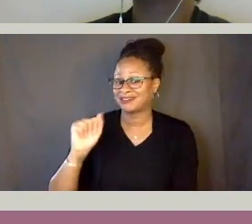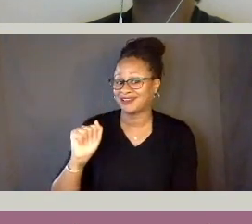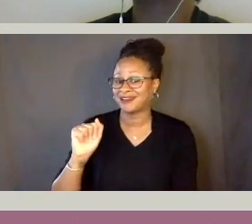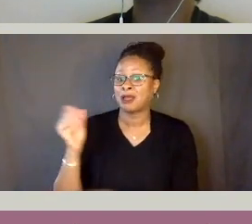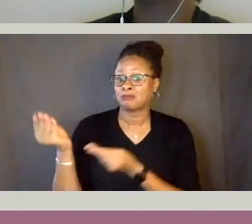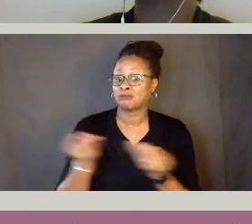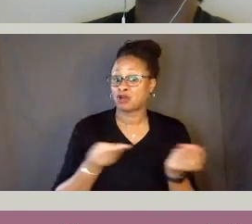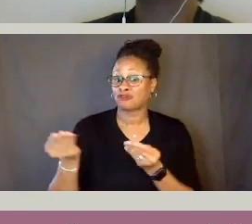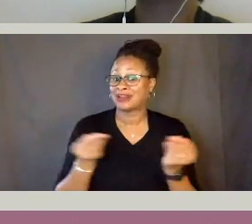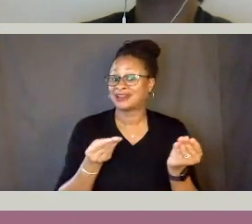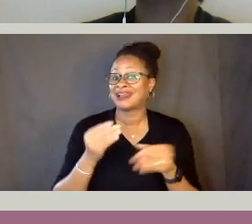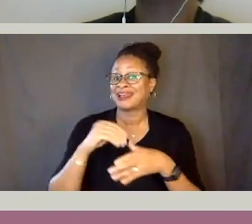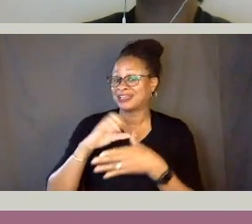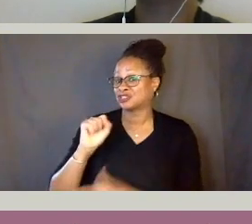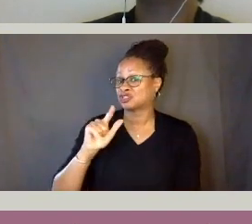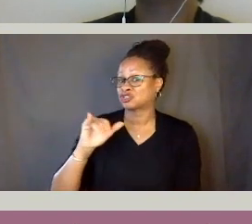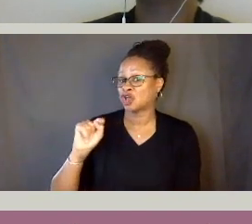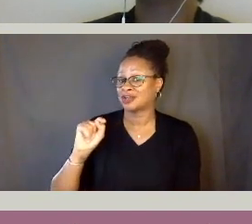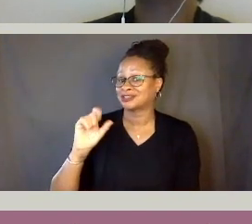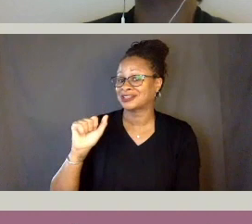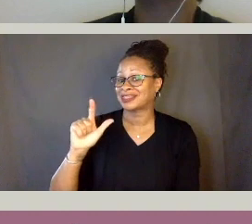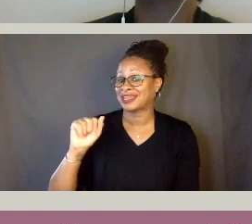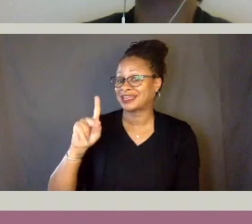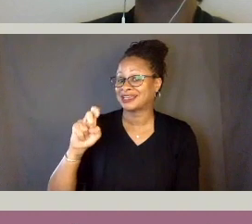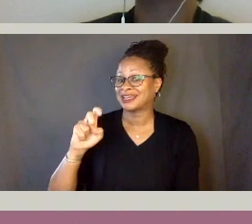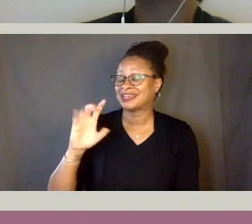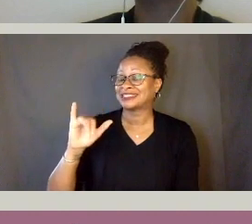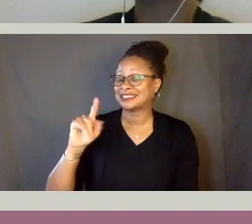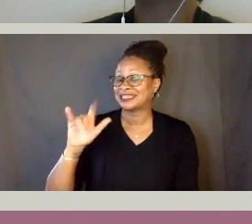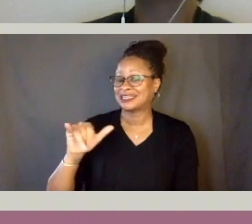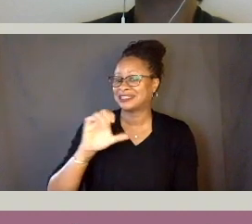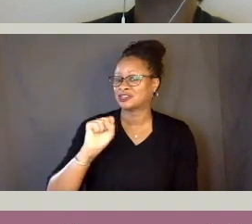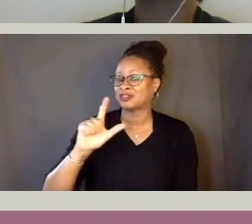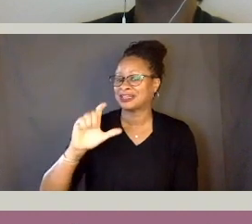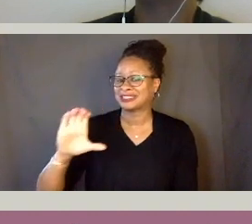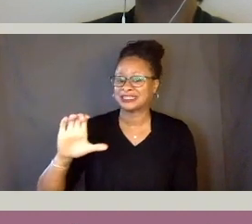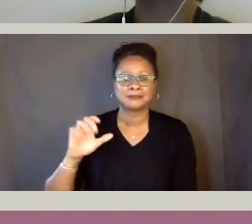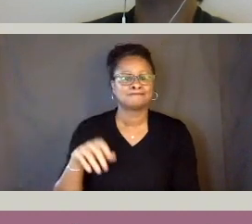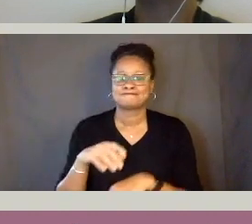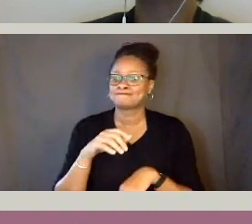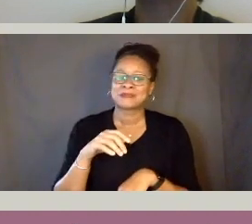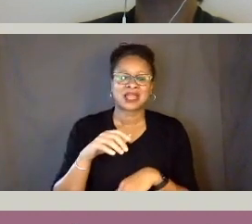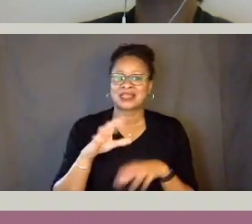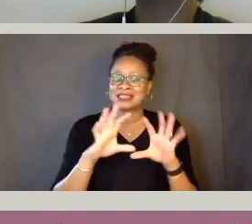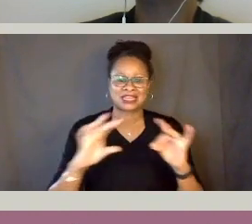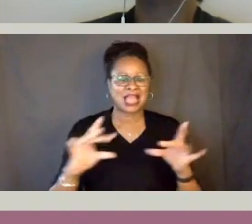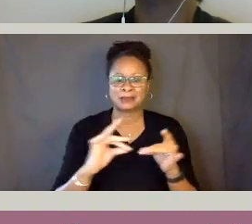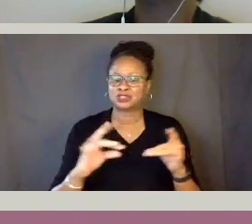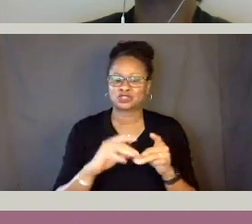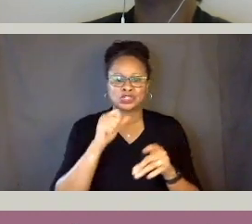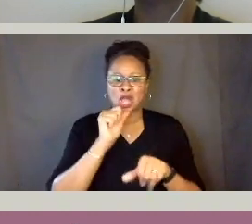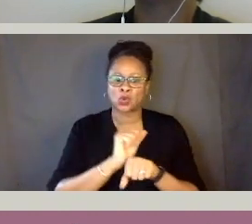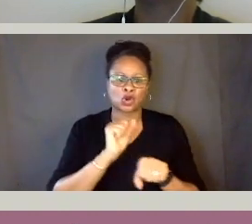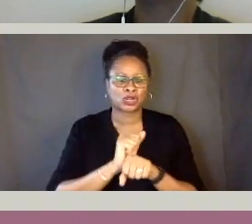that Brenda moderated in Salt Lake City where the captioning devices were not working.